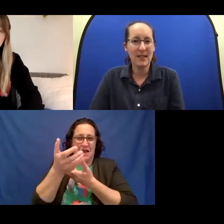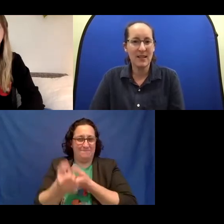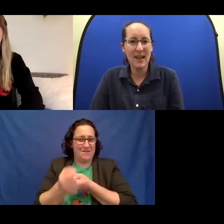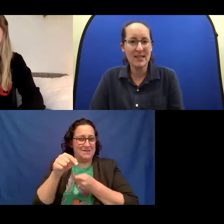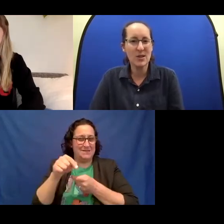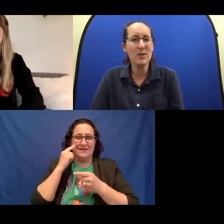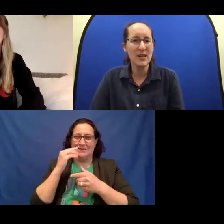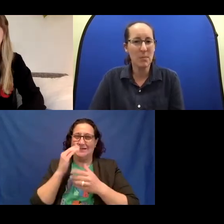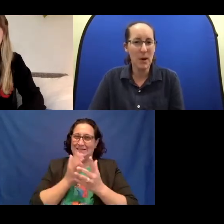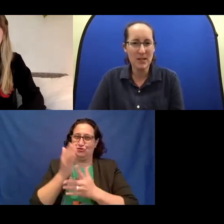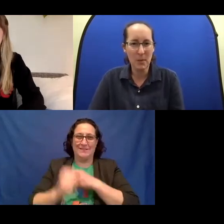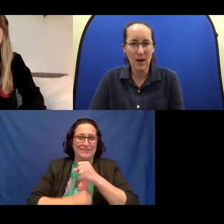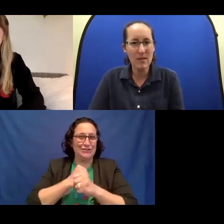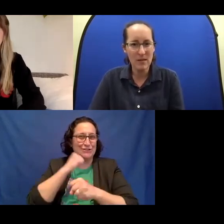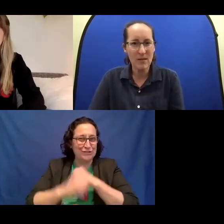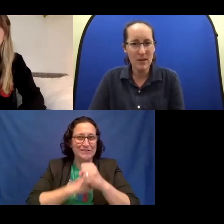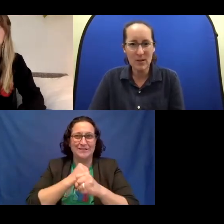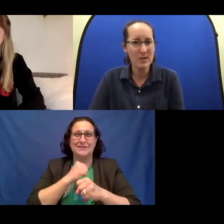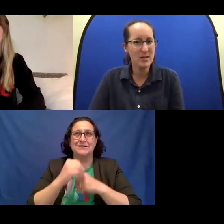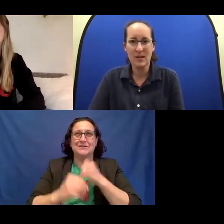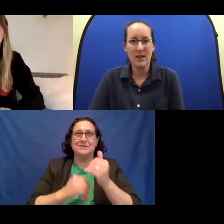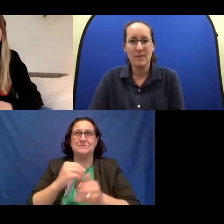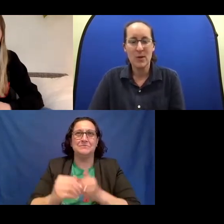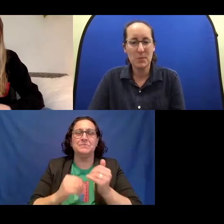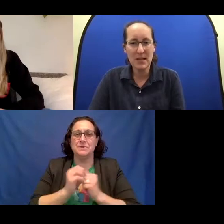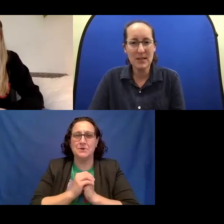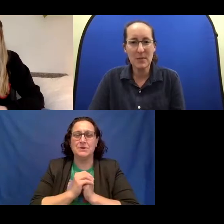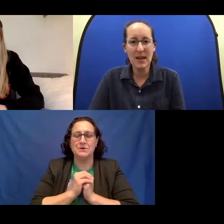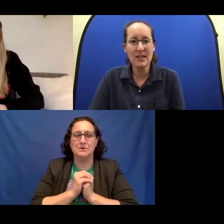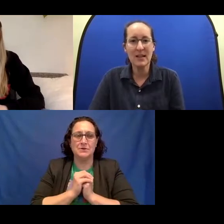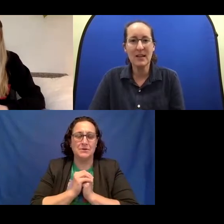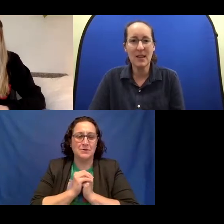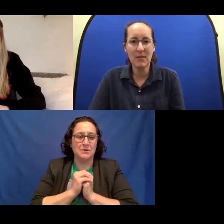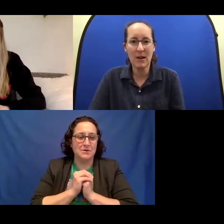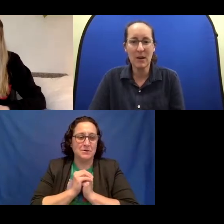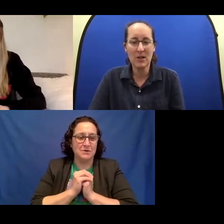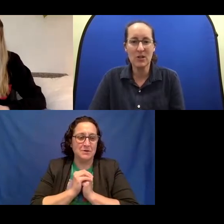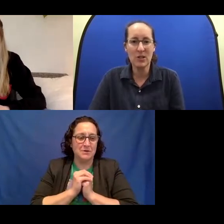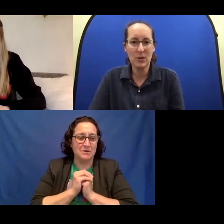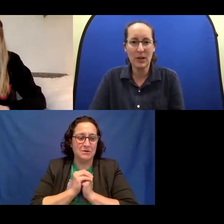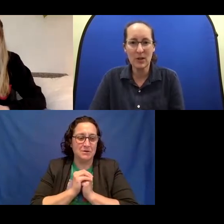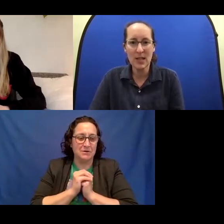yes, I don't need to parse apart those pieces of my identity, they very much do intersect,